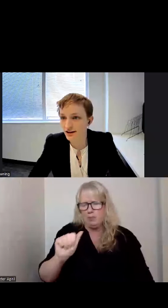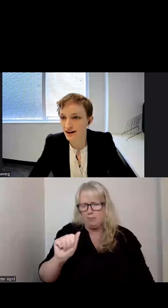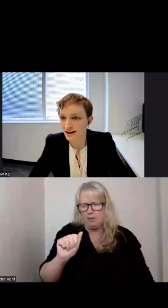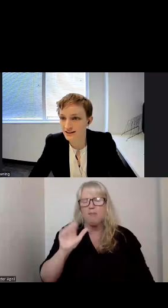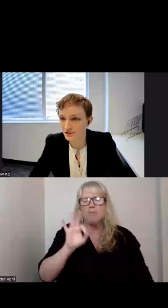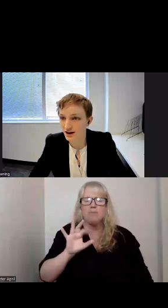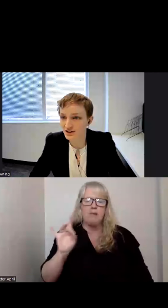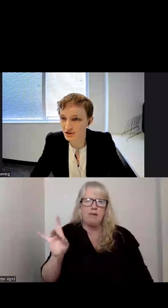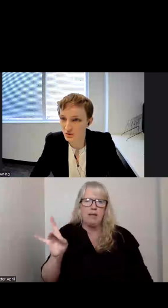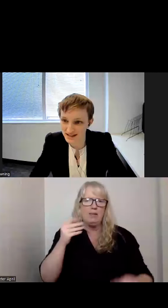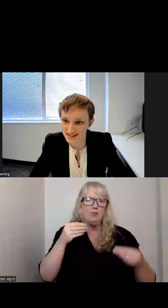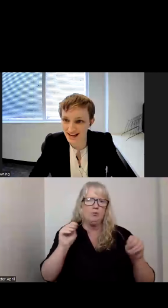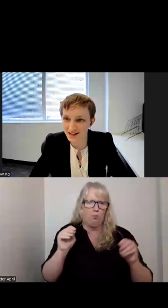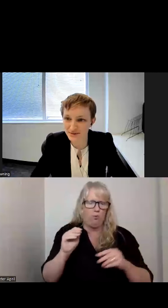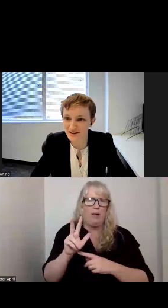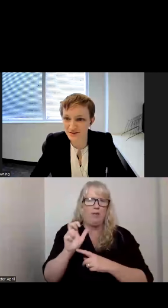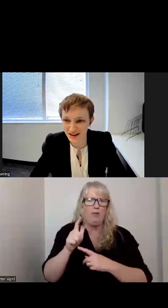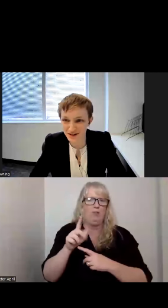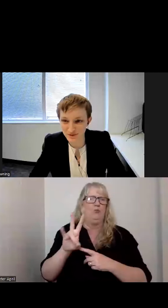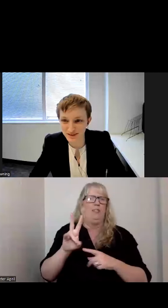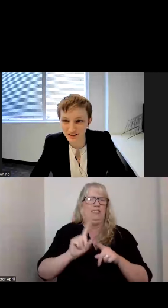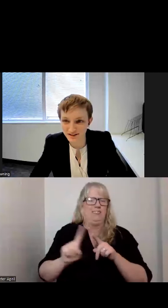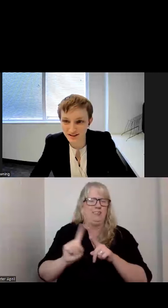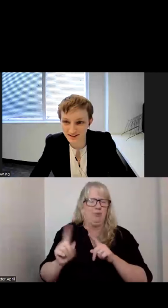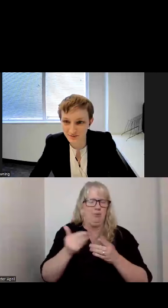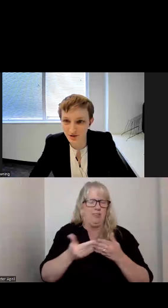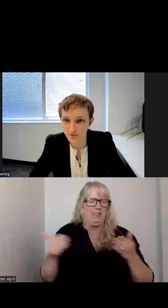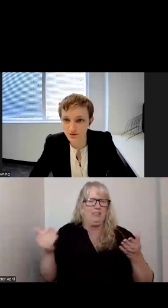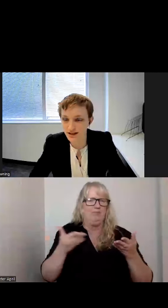AND THE 326 ITEMS THAT ARE FREE AND AVAILABLE THERE TO PROMOTE